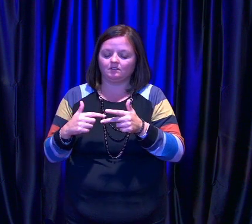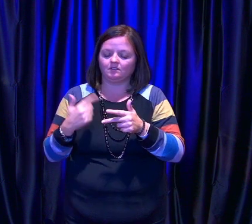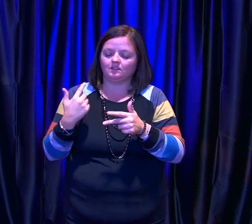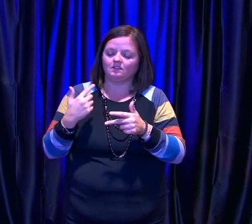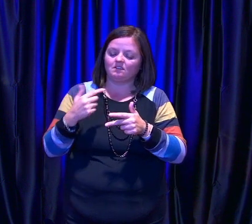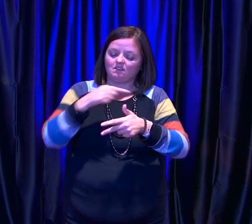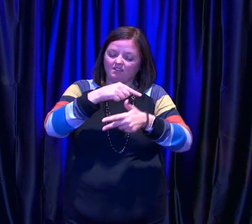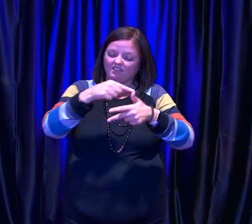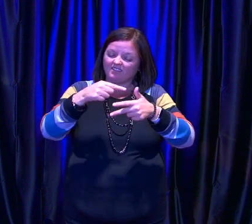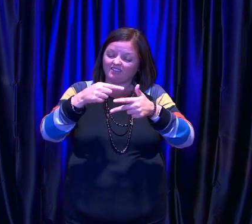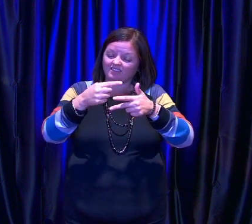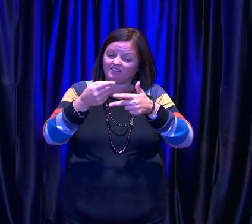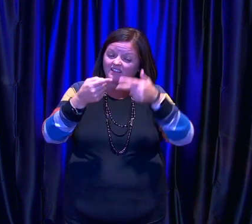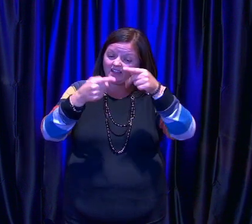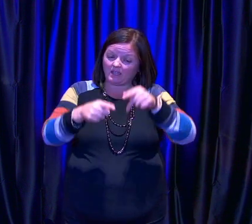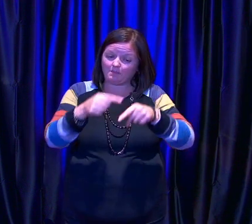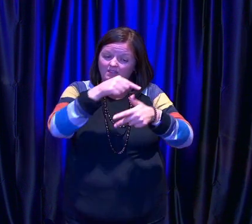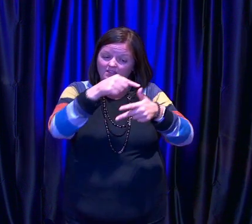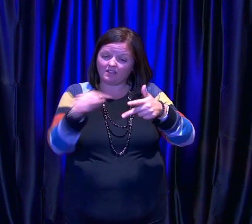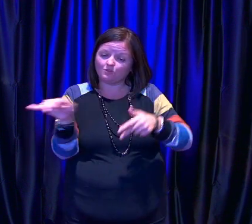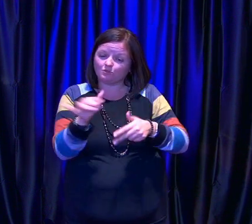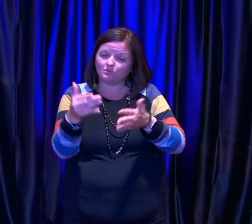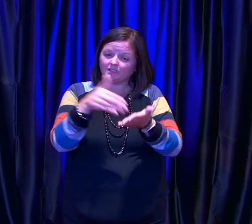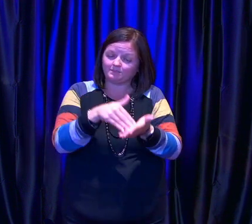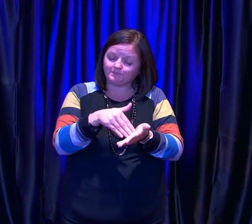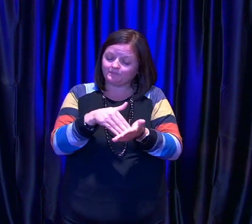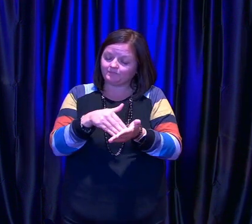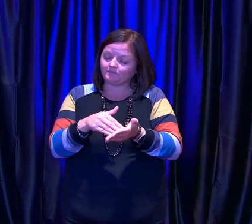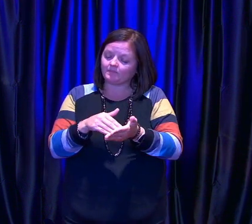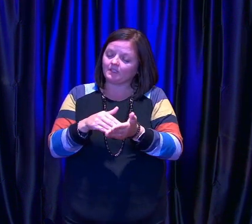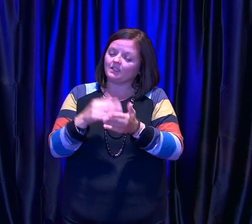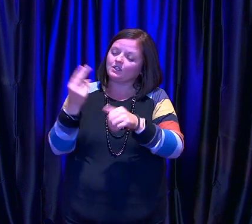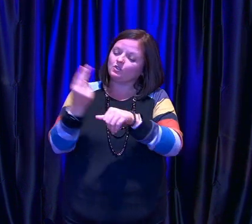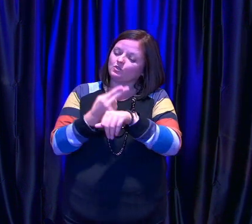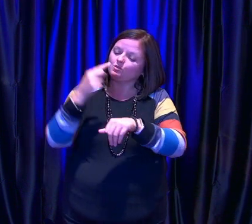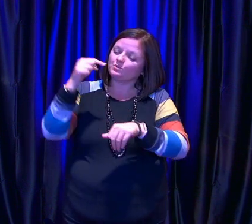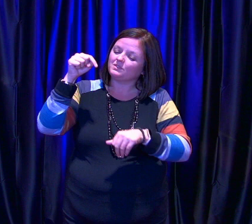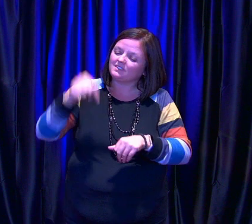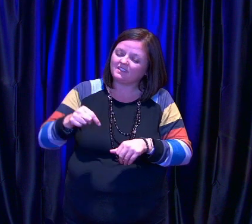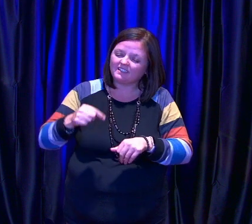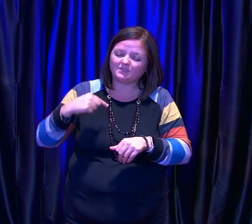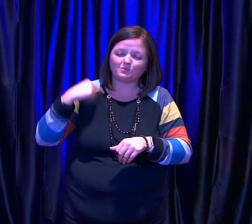things would happen once again and so God use this crazy time